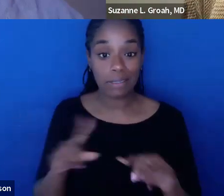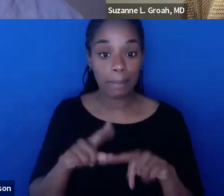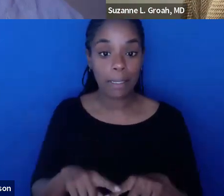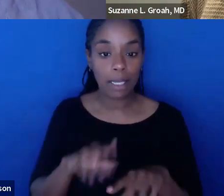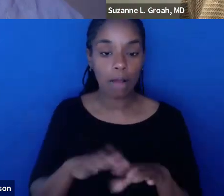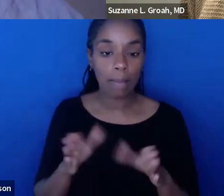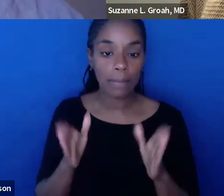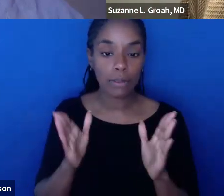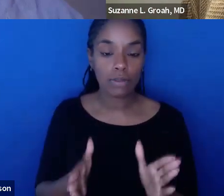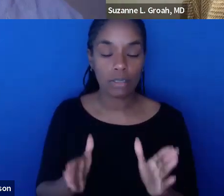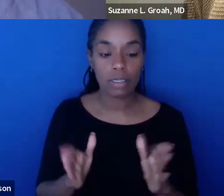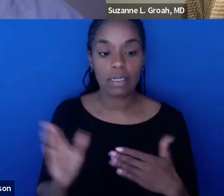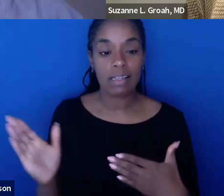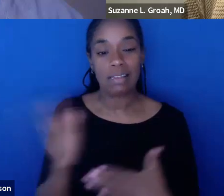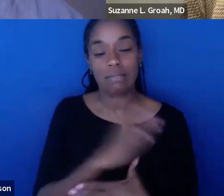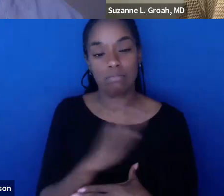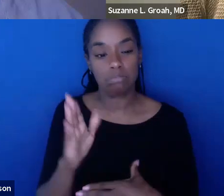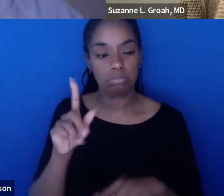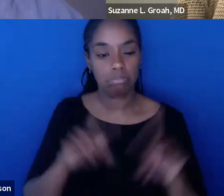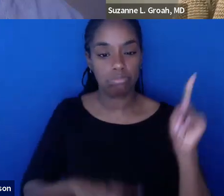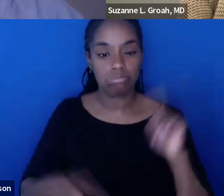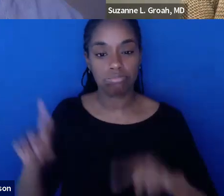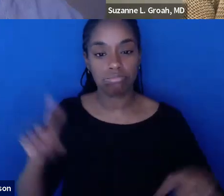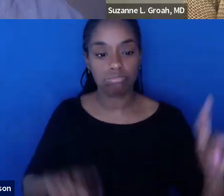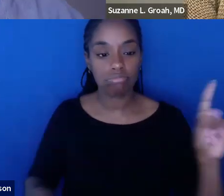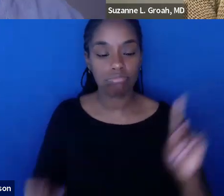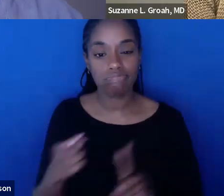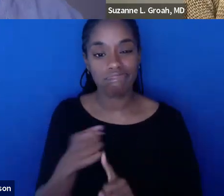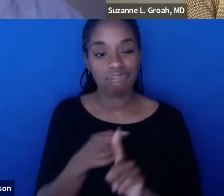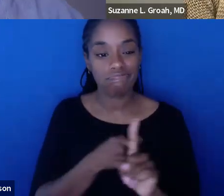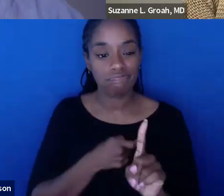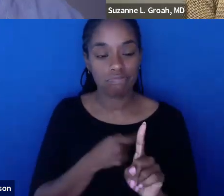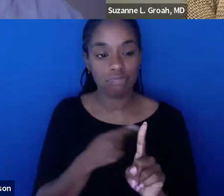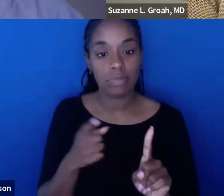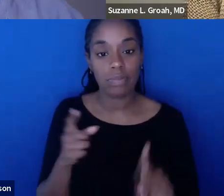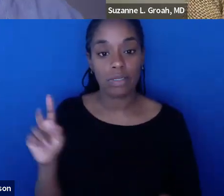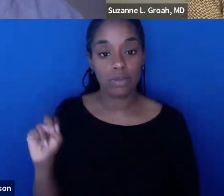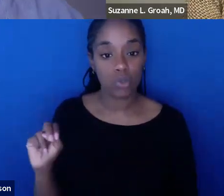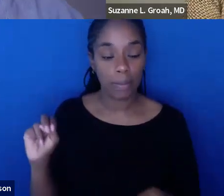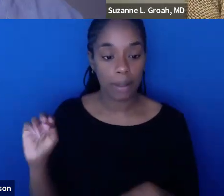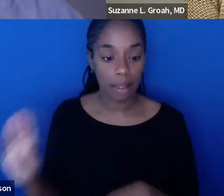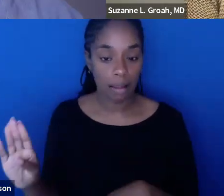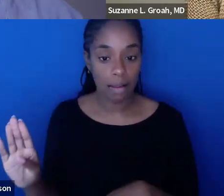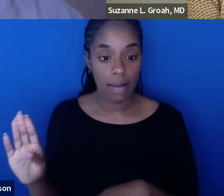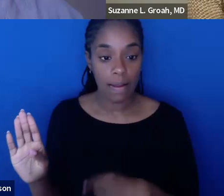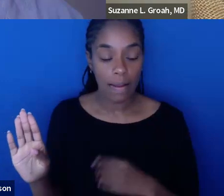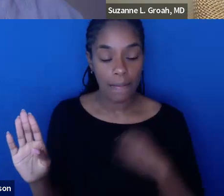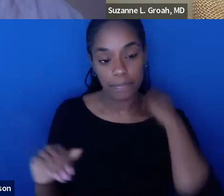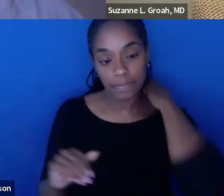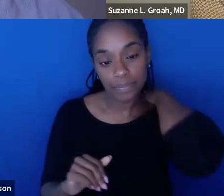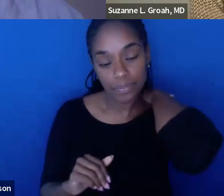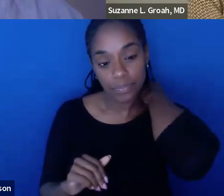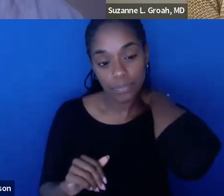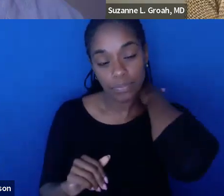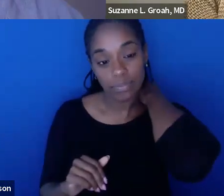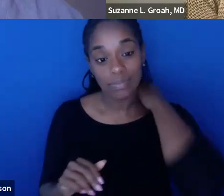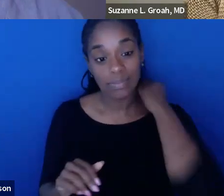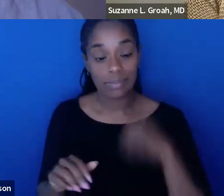So the spectrum varies from the neurogenic bladder that can't empty on its own,